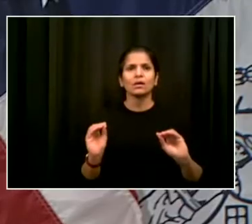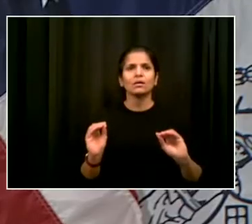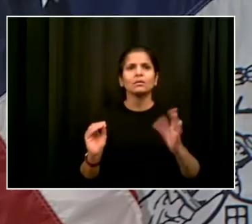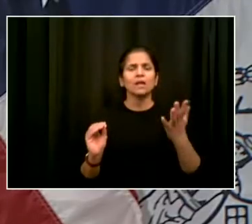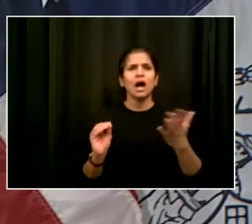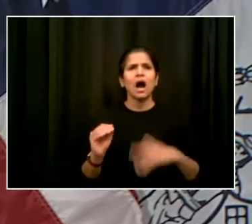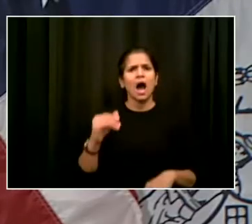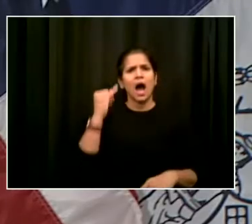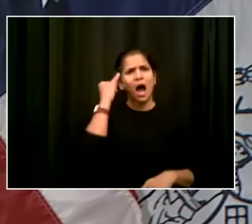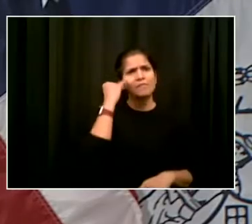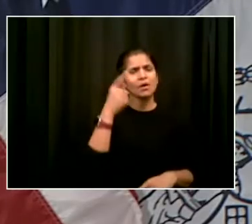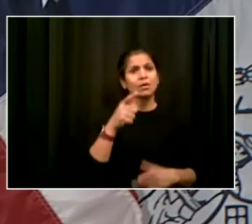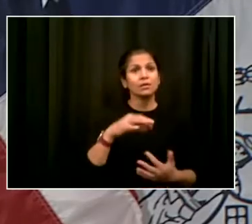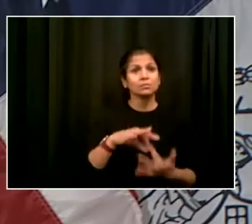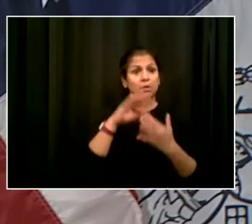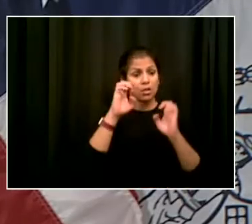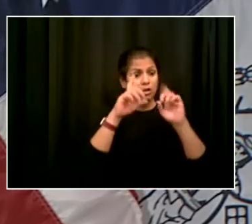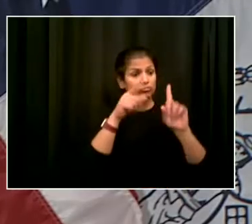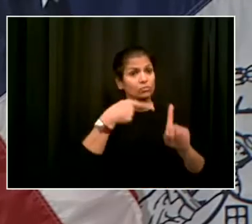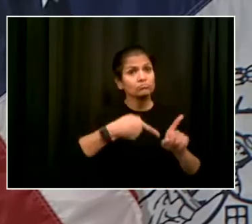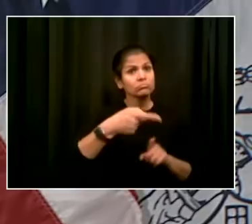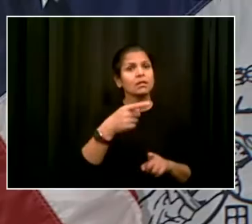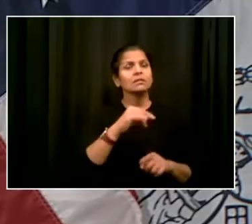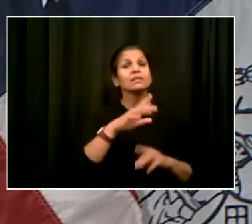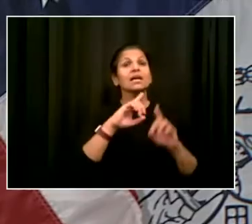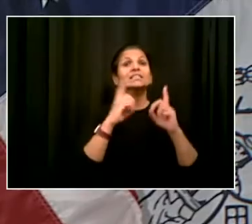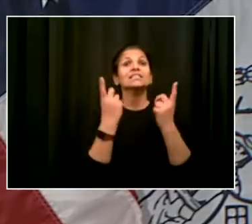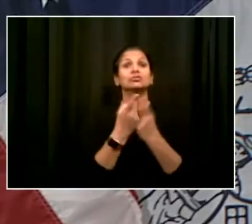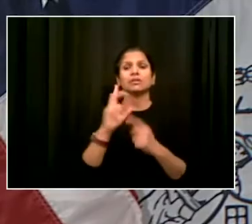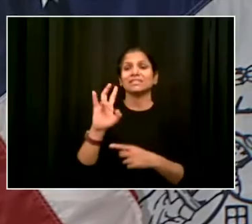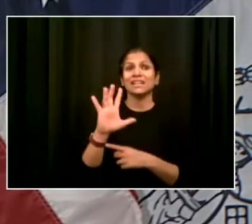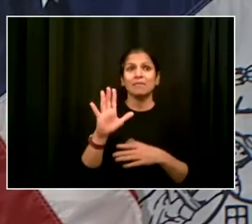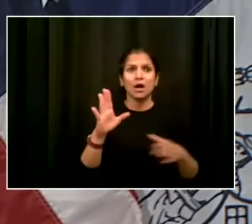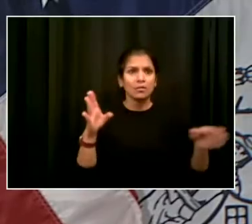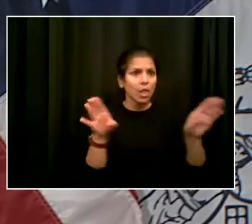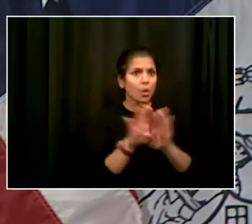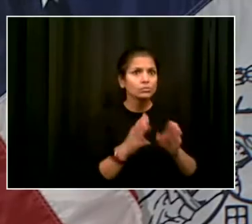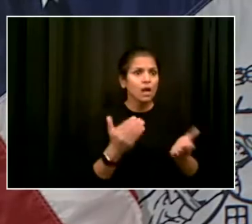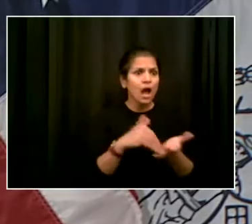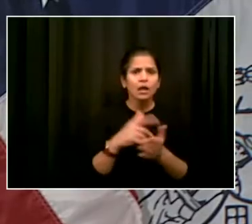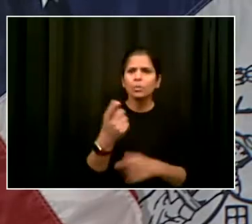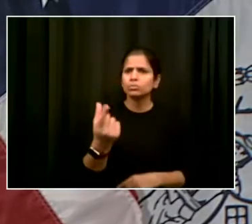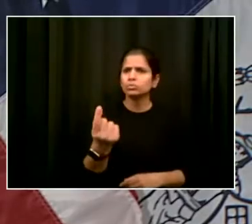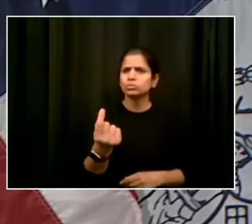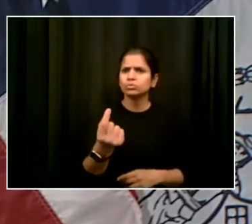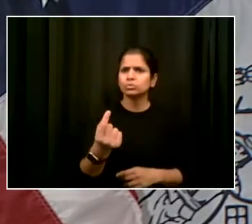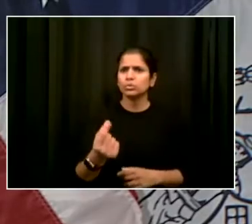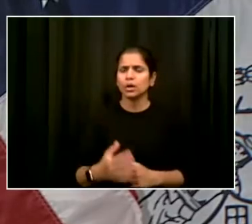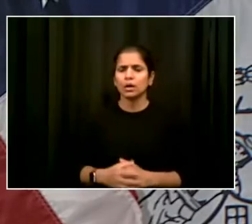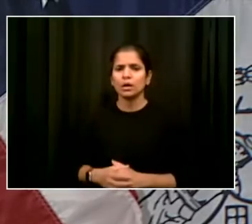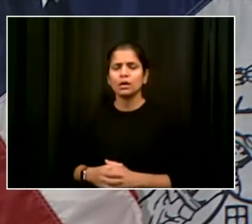BETTER SCHOOLS HAVE TO SHUT DOWN AGAIN FOR THEM? TALK SUCH AN IMPORTANT QUESTION. I APPRECIATE THAT YOYOHEU AARD WITH REAL HEART